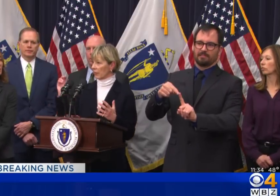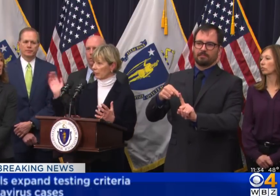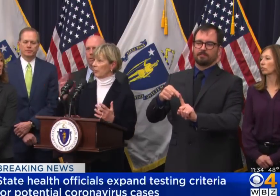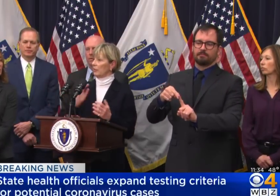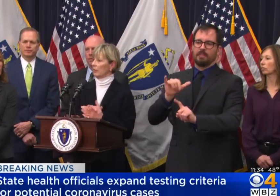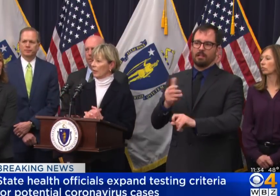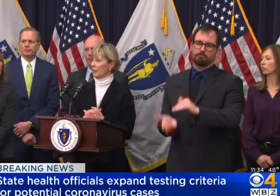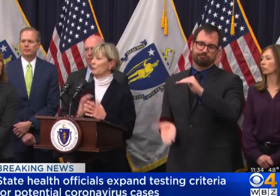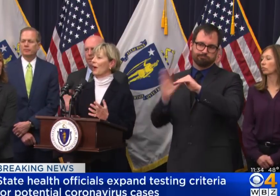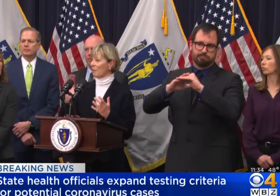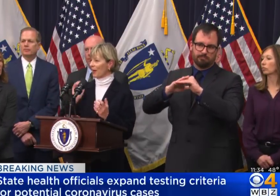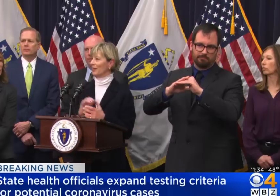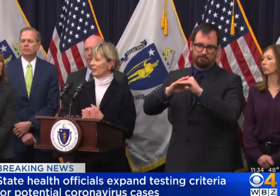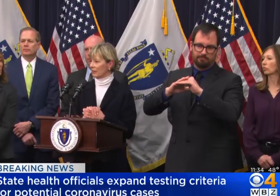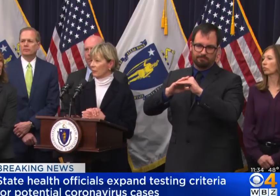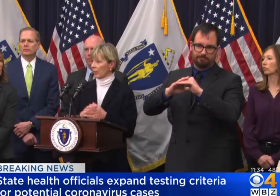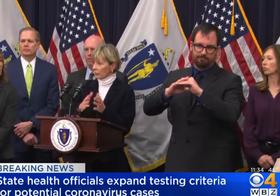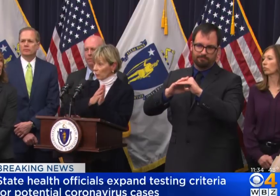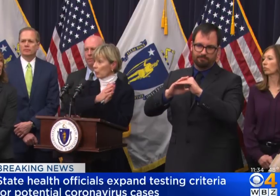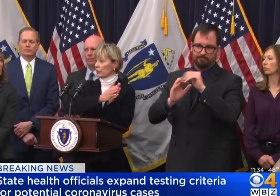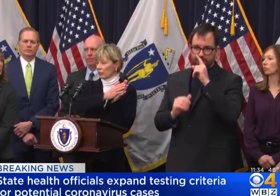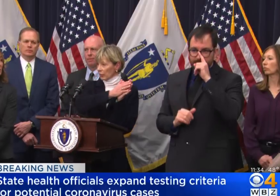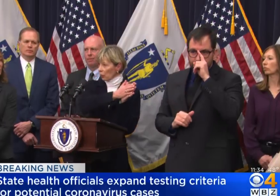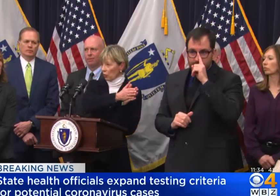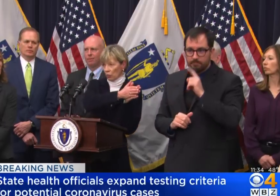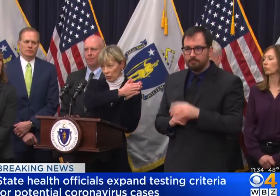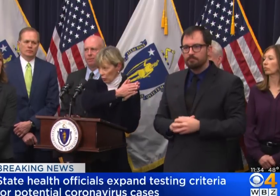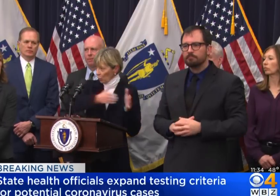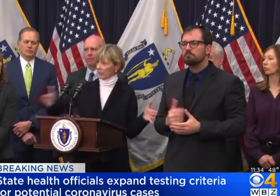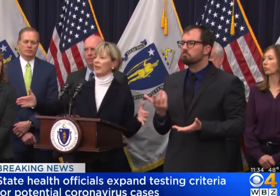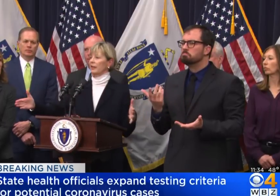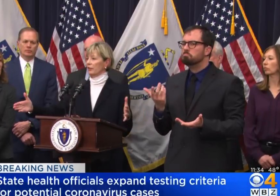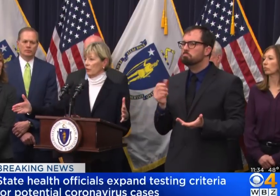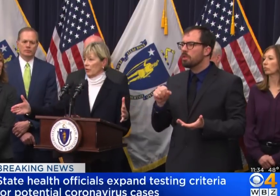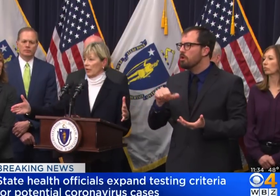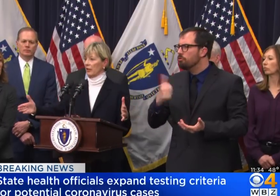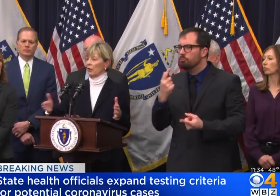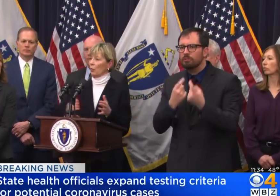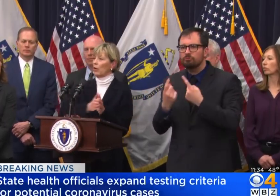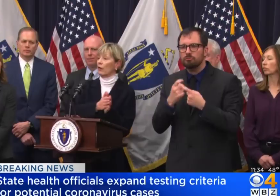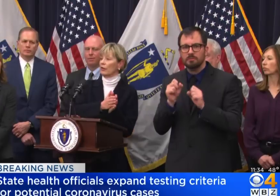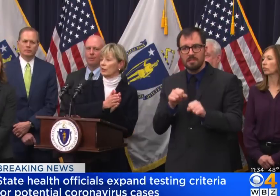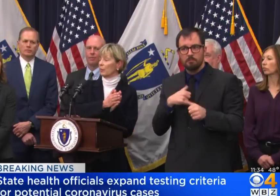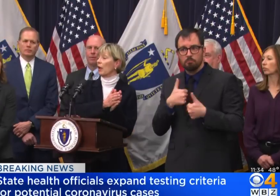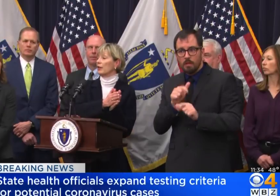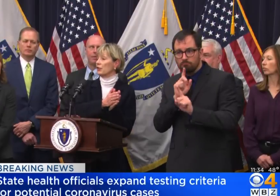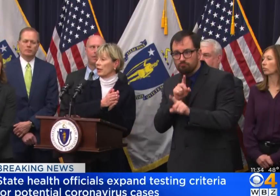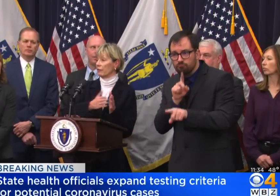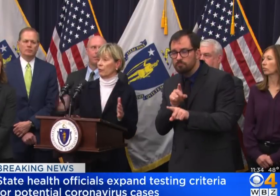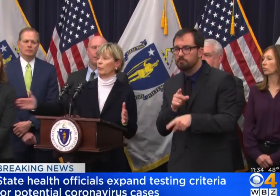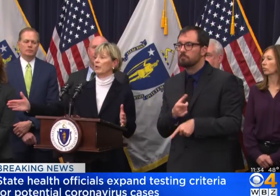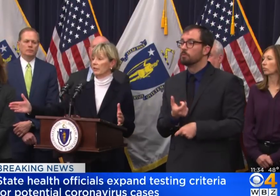HOW DO WE EXPAND TESTING ACROSS THE COMMONWEALTH OF MASSACHUSETTS, INCLUDING THE ISSUES THAT SOMEONE RAISED. DO YOU DO SORT OF THE DRIVE BY